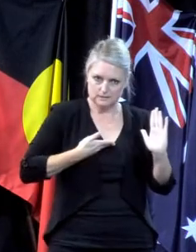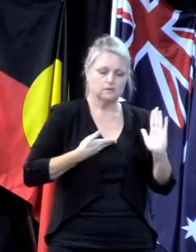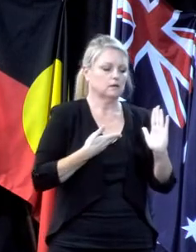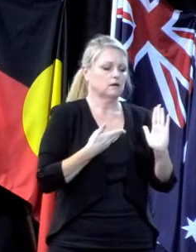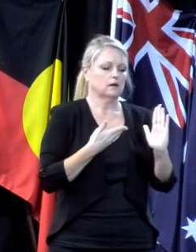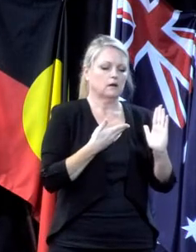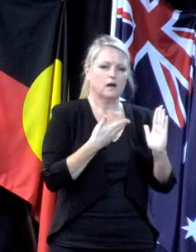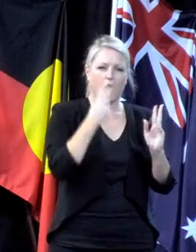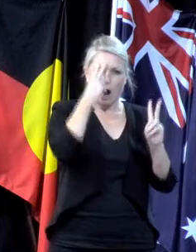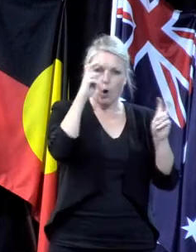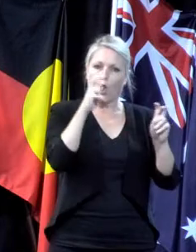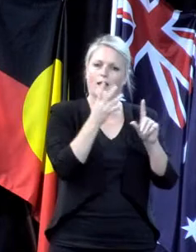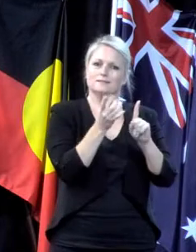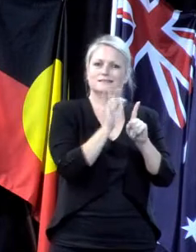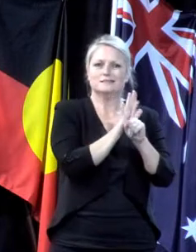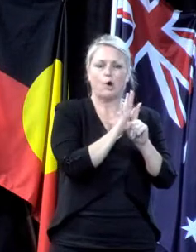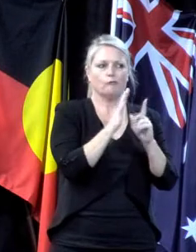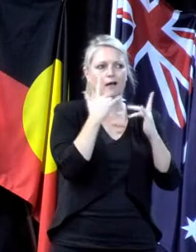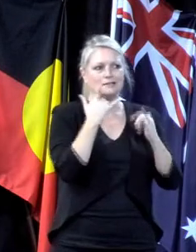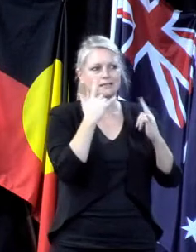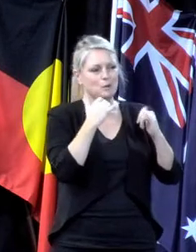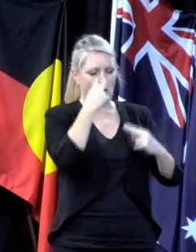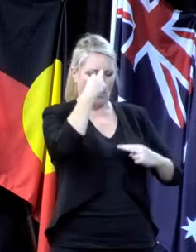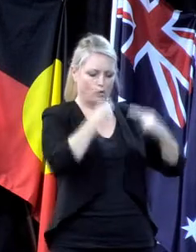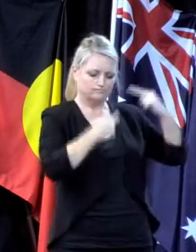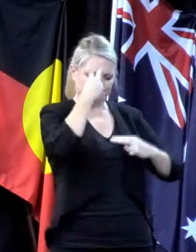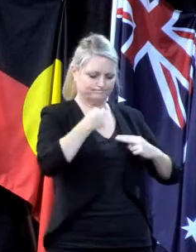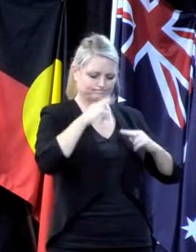or reflections upon progress with respect to inclusion.